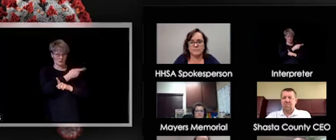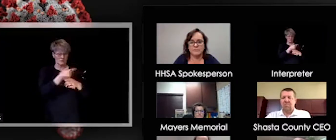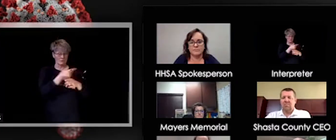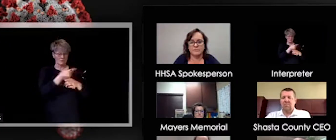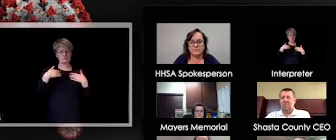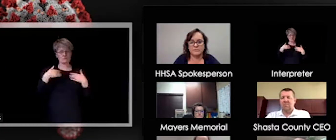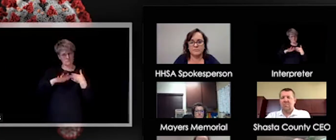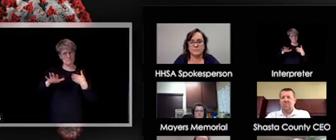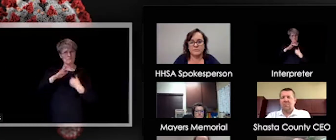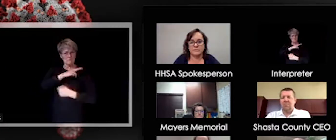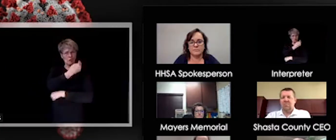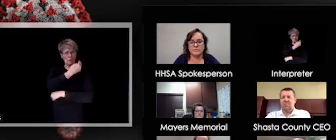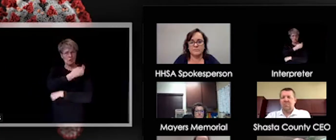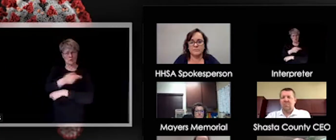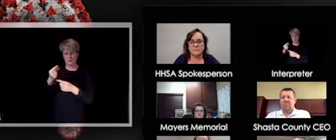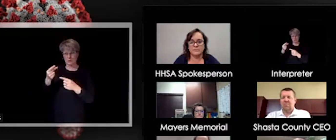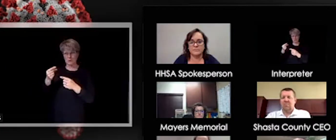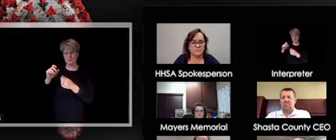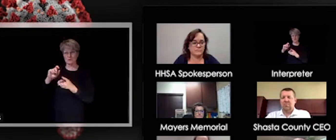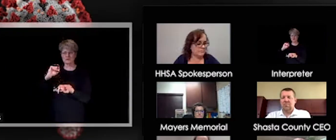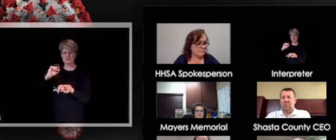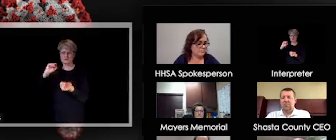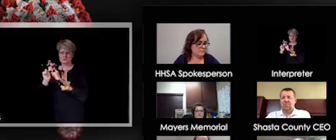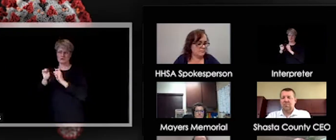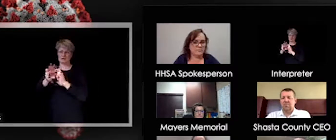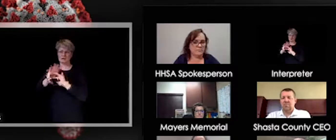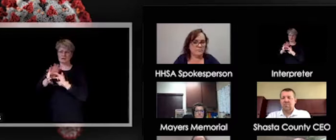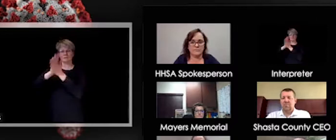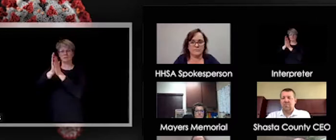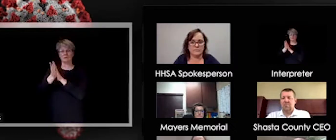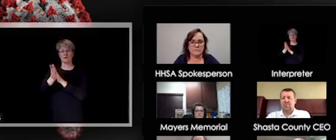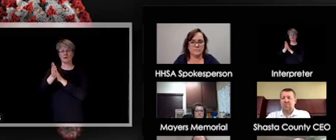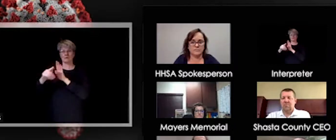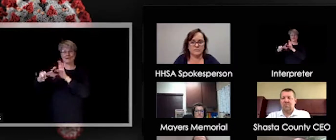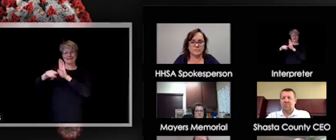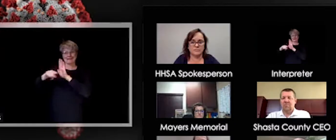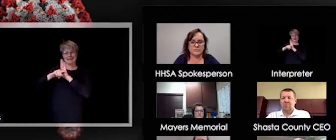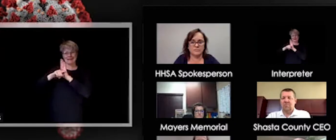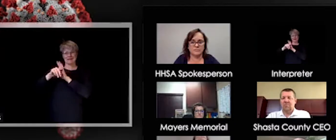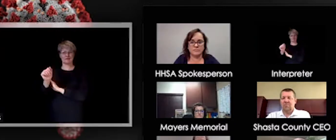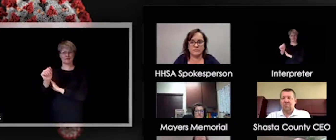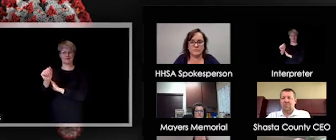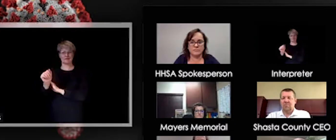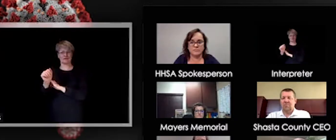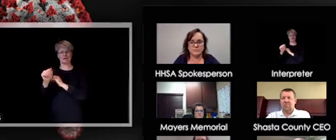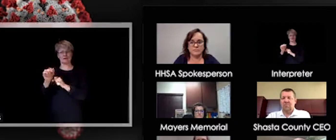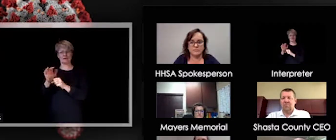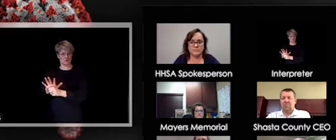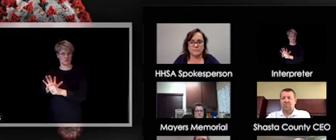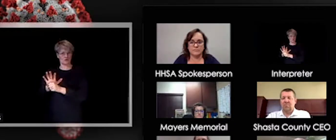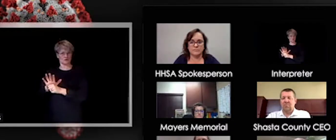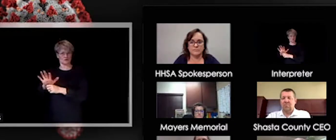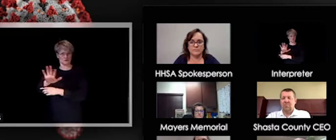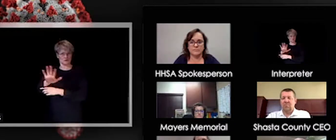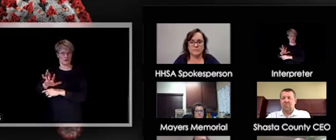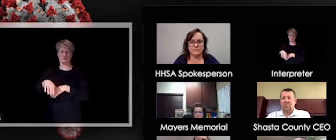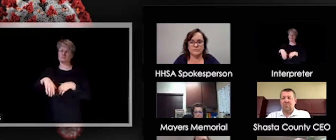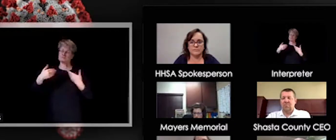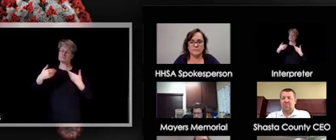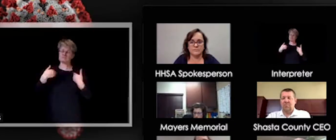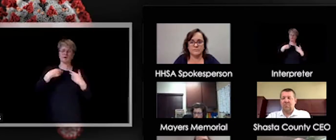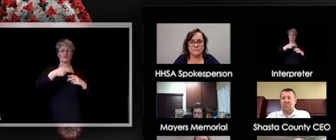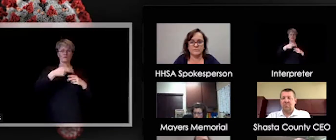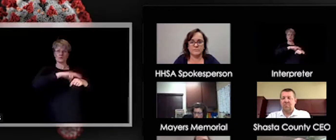with just single patients, we kind of use our normal space. So, we are currently functioning